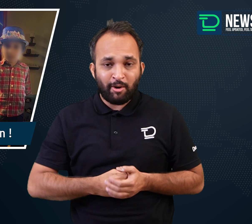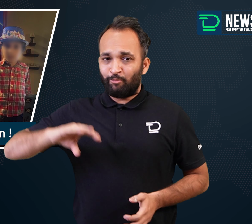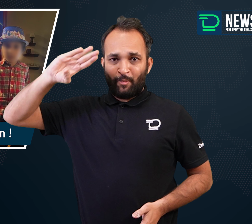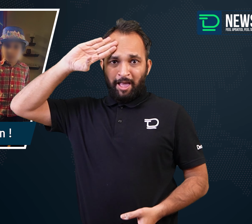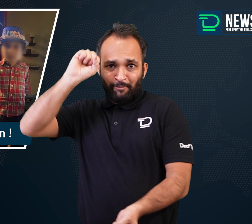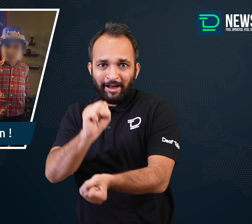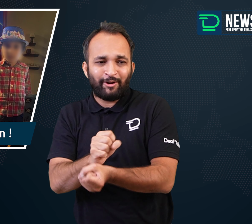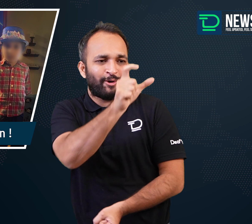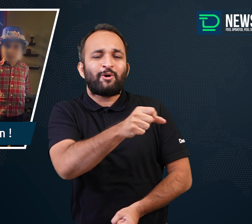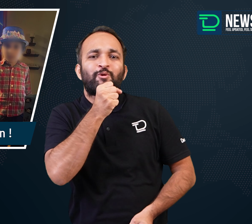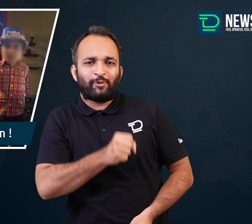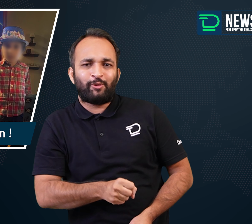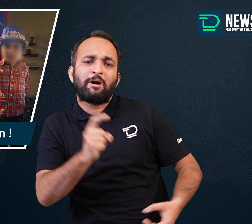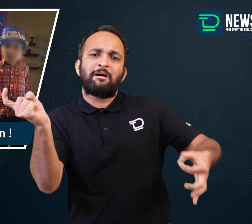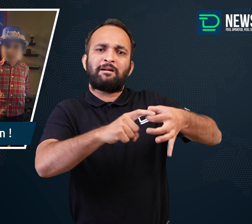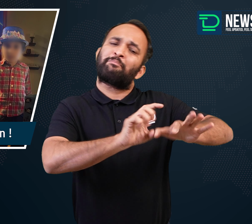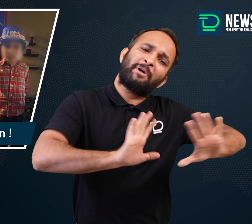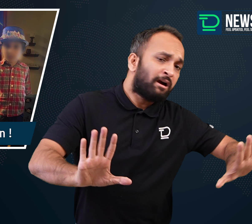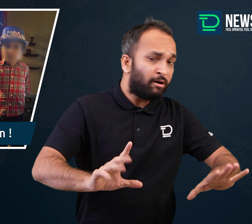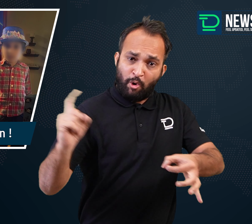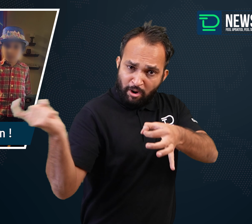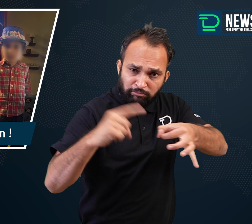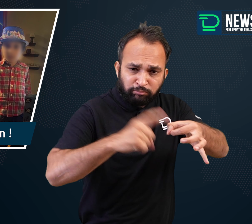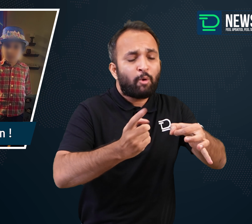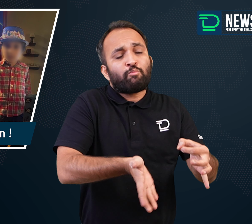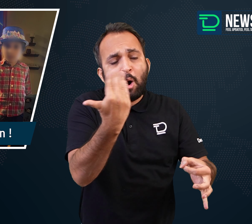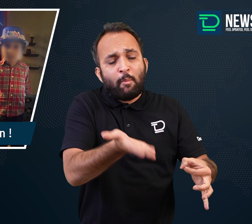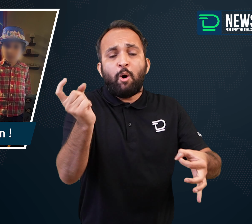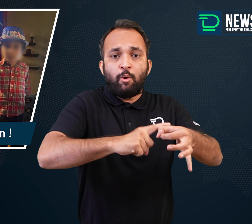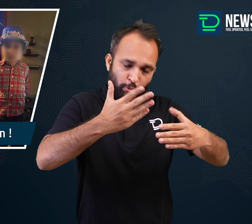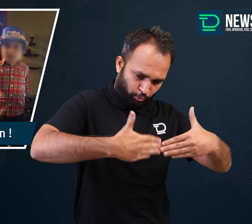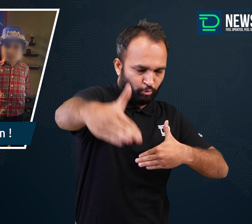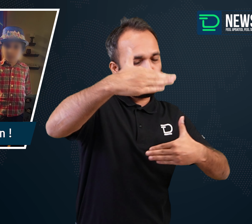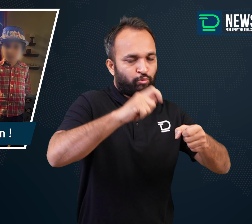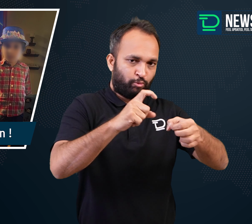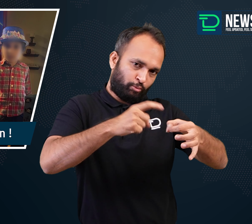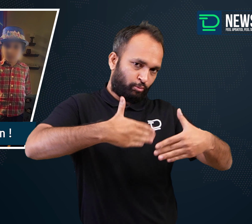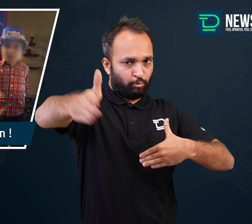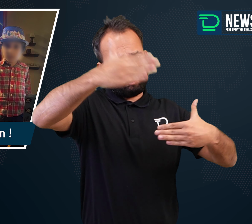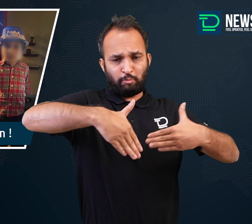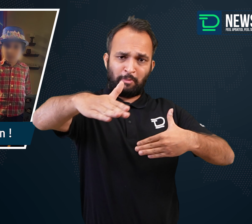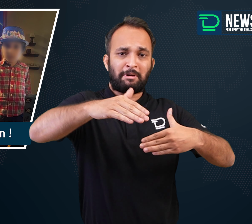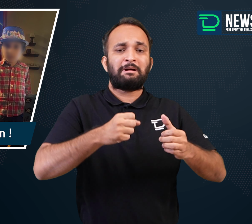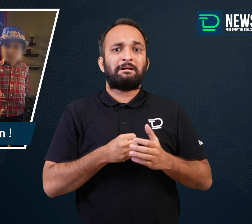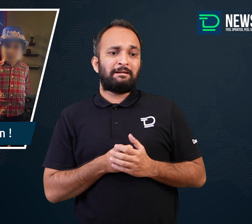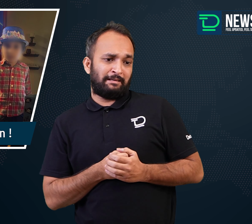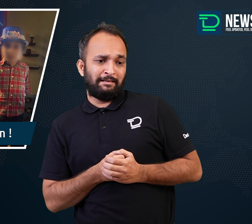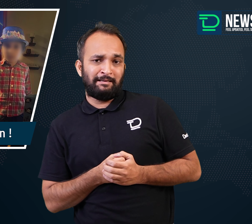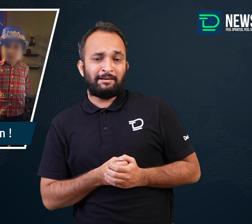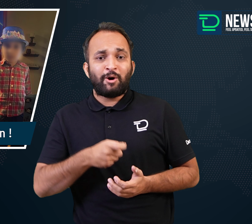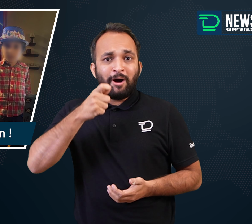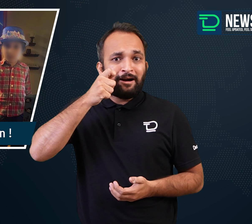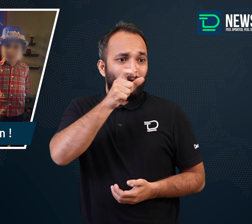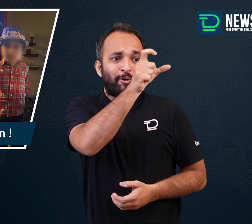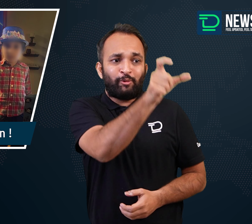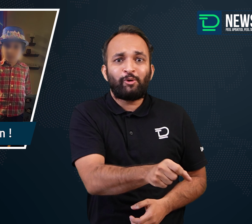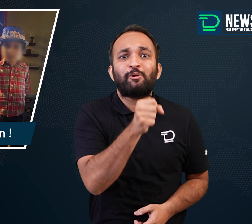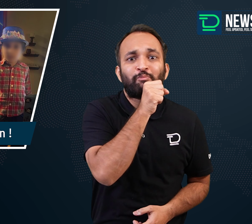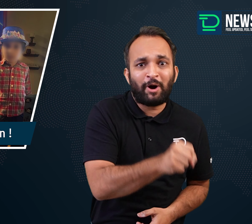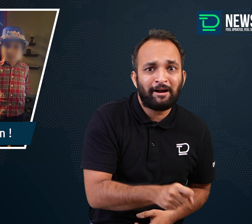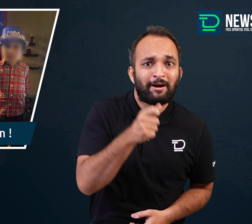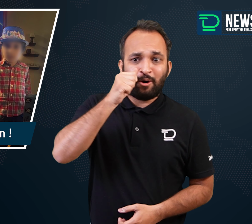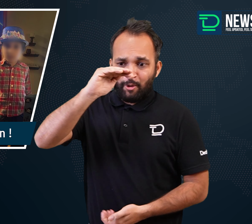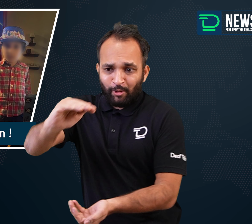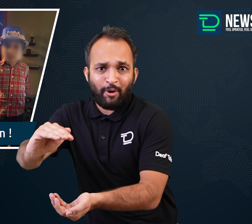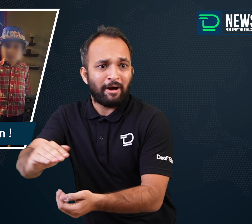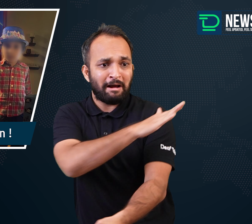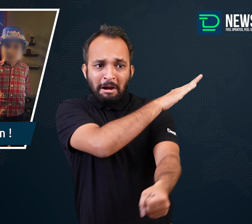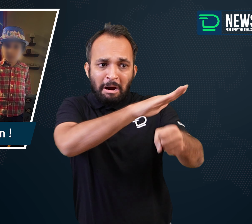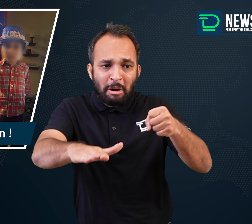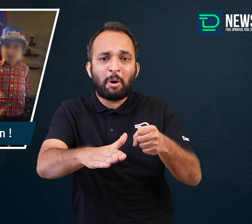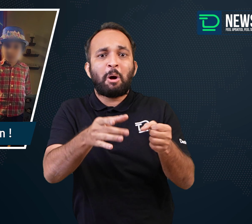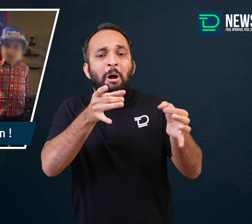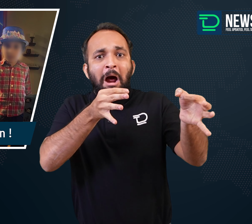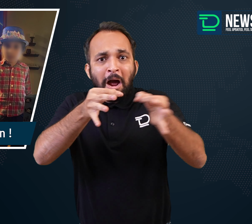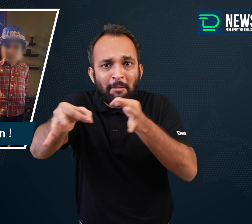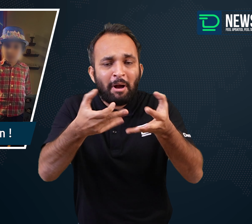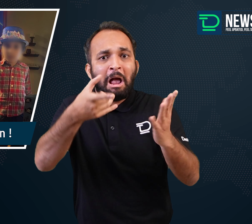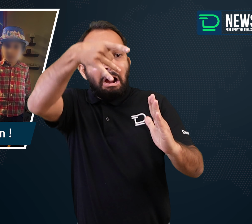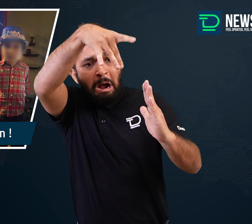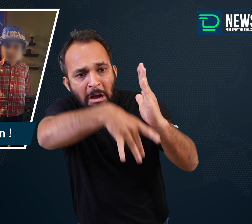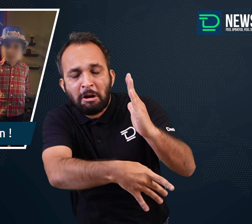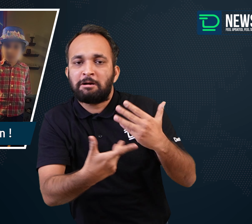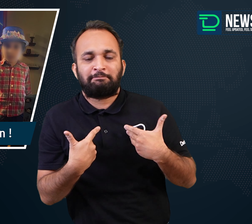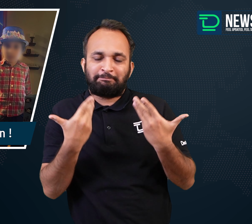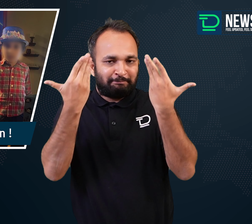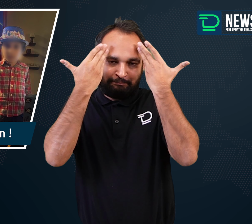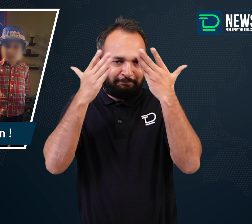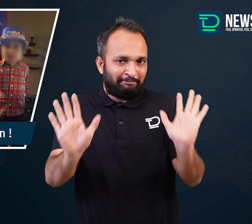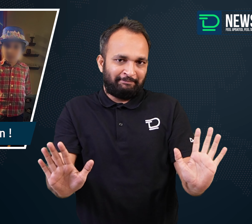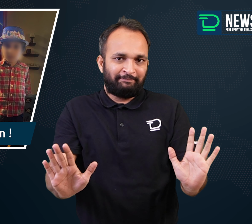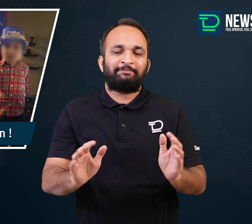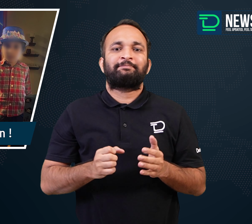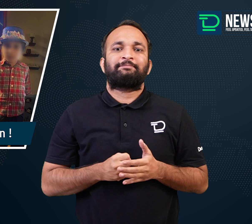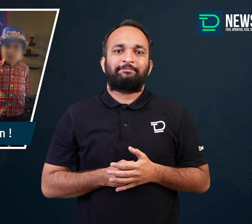The investigation is still going on; I don't know what makes him do so.